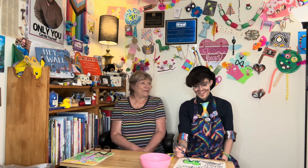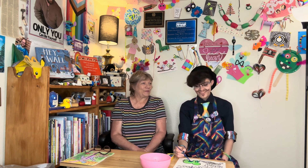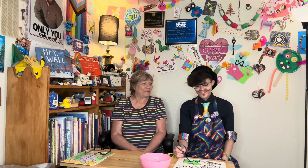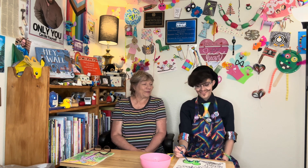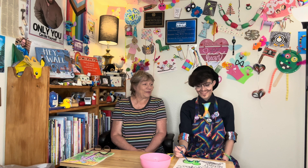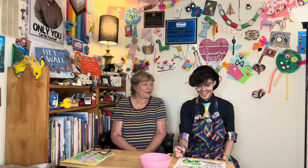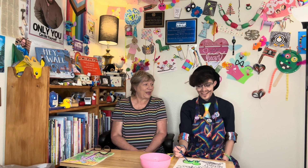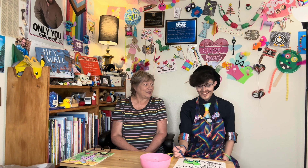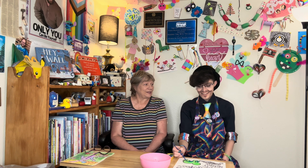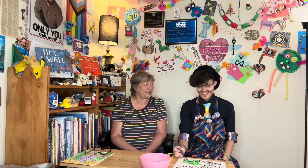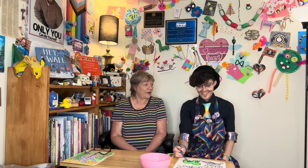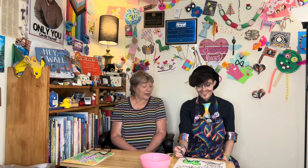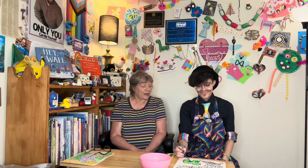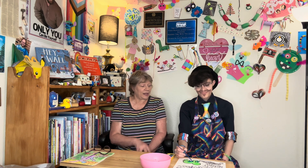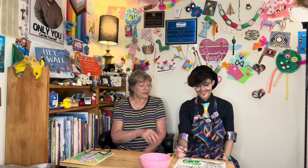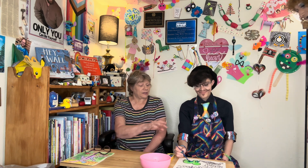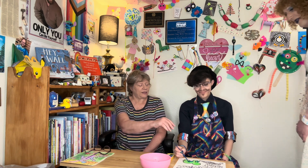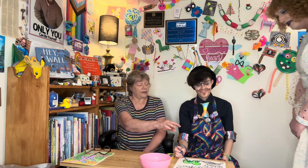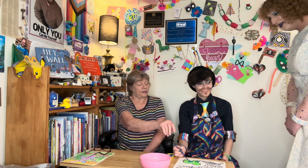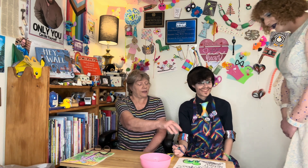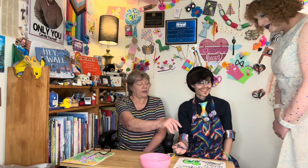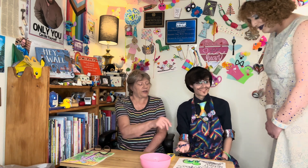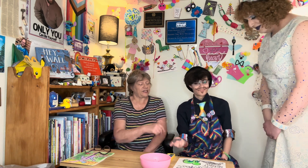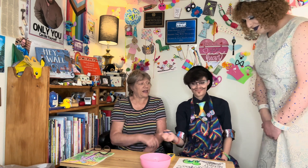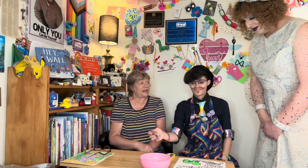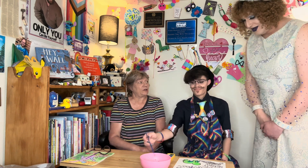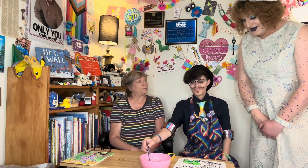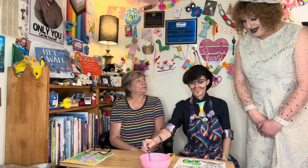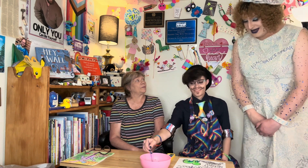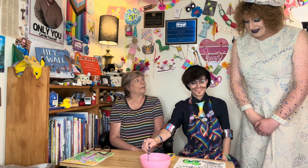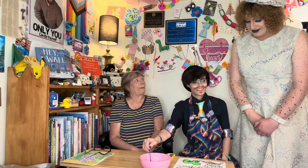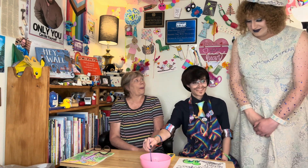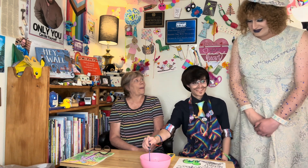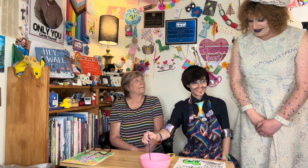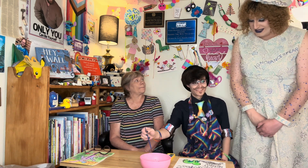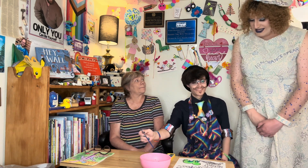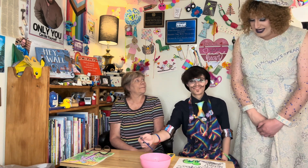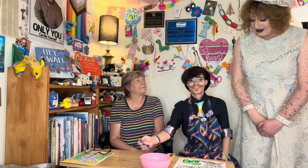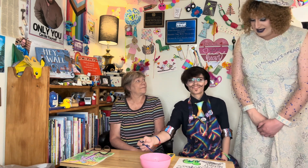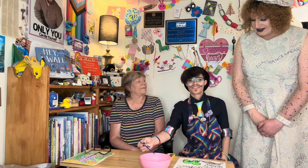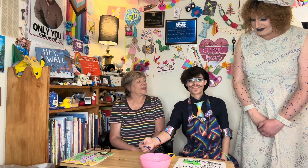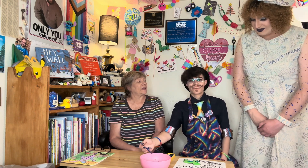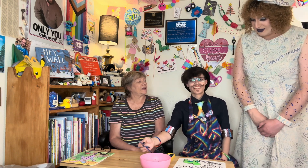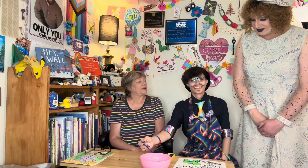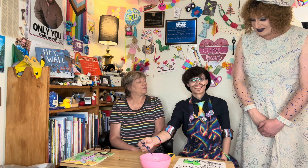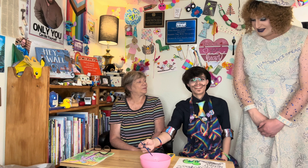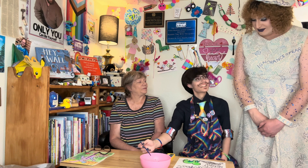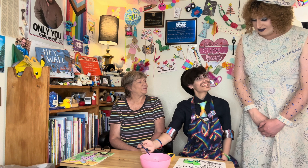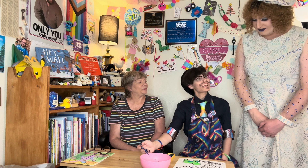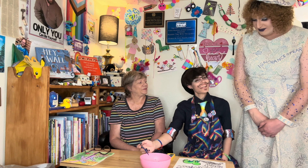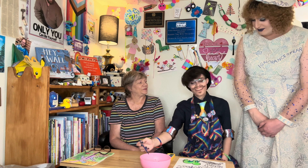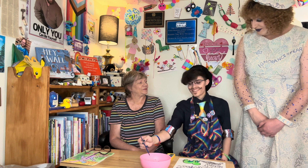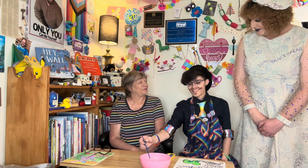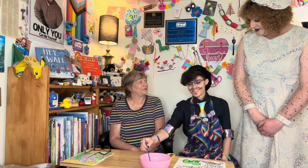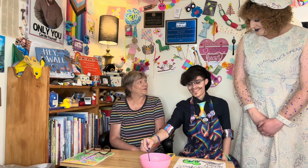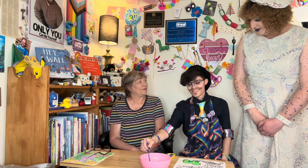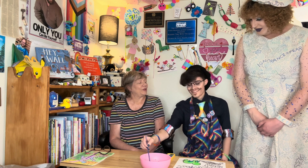Corner! BARB: Yes! Do you recognize the art style? CALI: Oh yeah! This is Keith Haring's art style! KAI: It is! CALI: Did